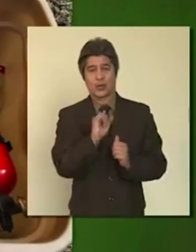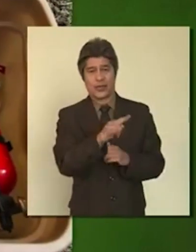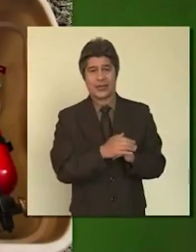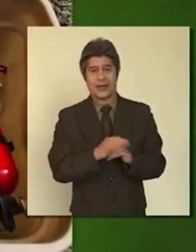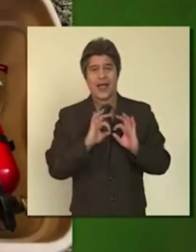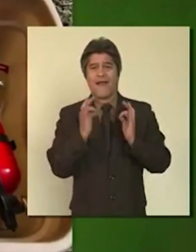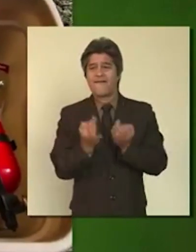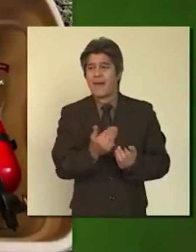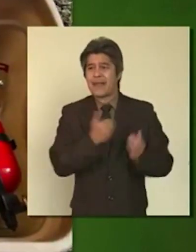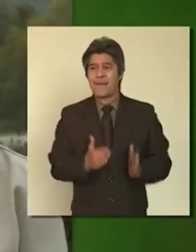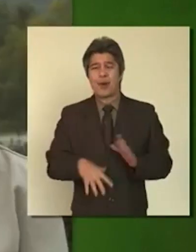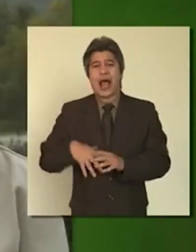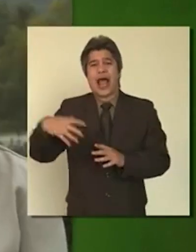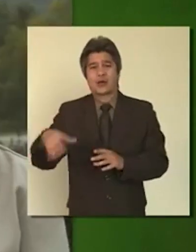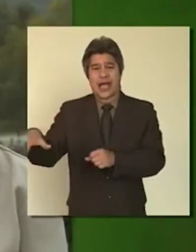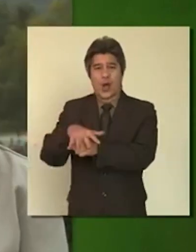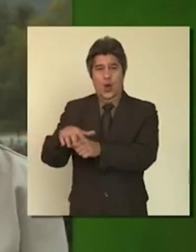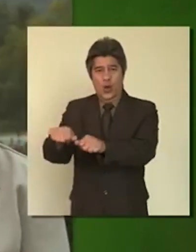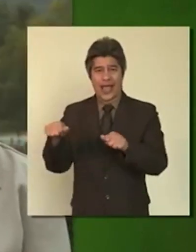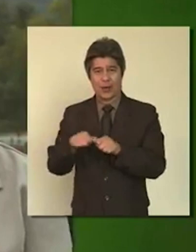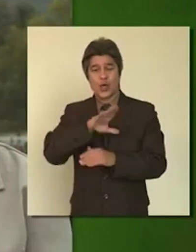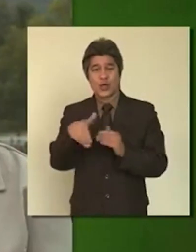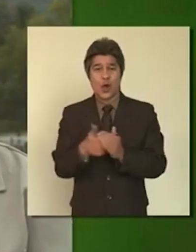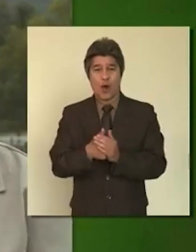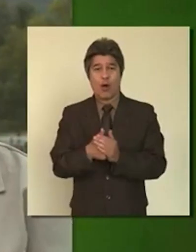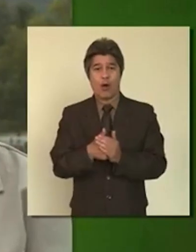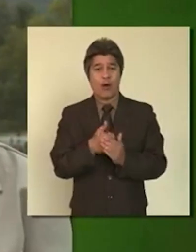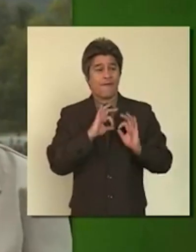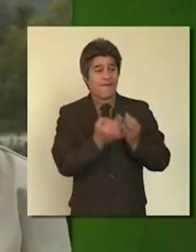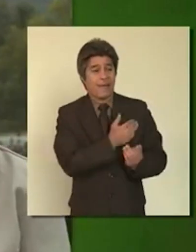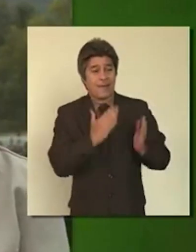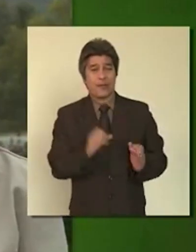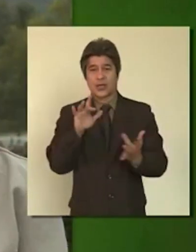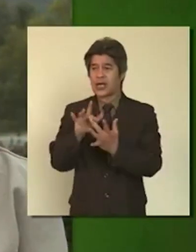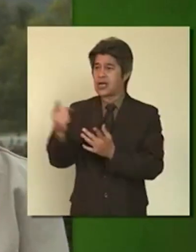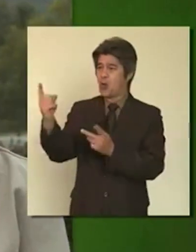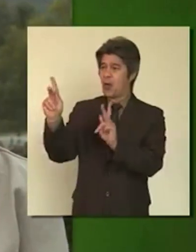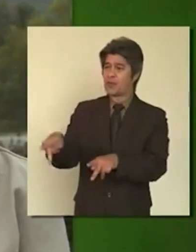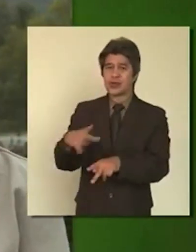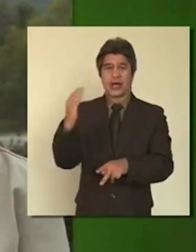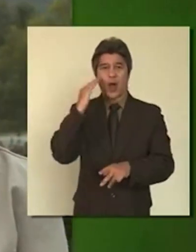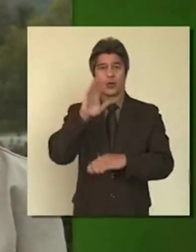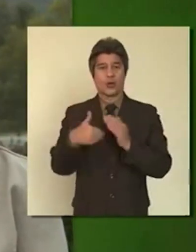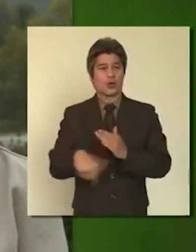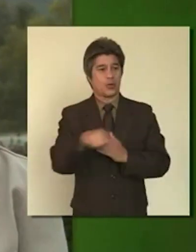it and family member outside of the local area so that all of their family members can make contact to one person and everyone knows that each other is safe.